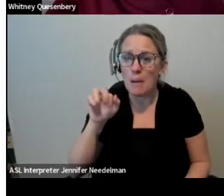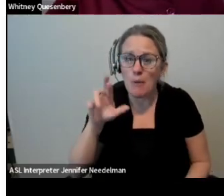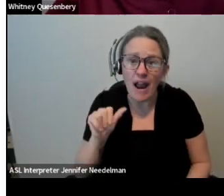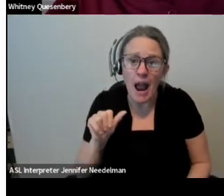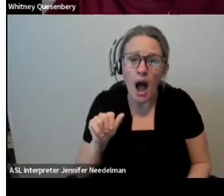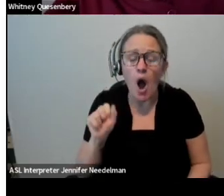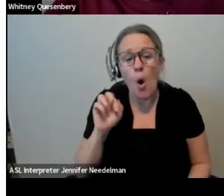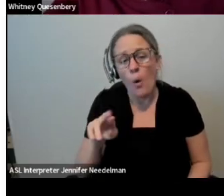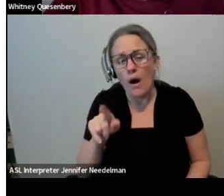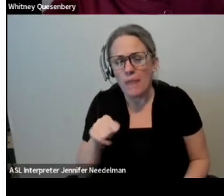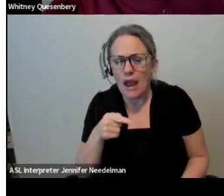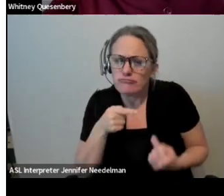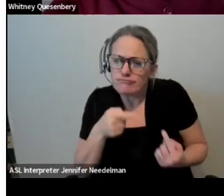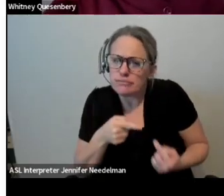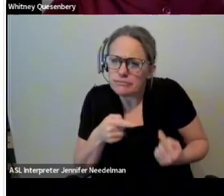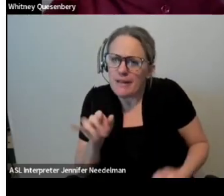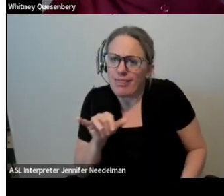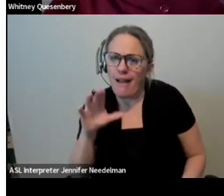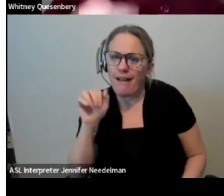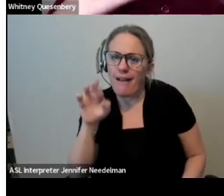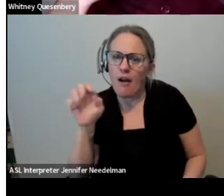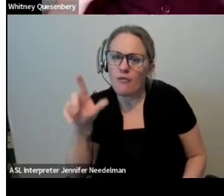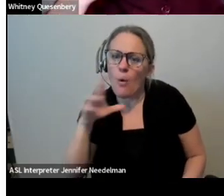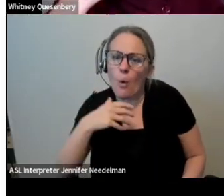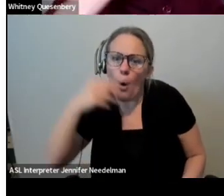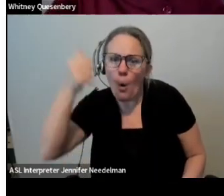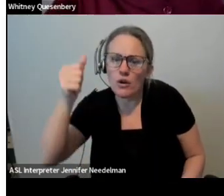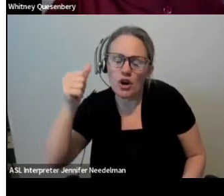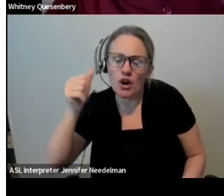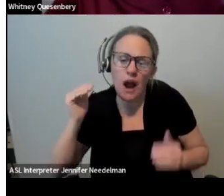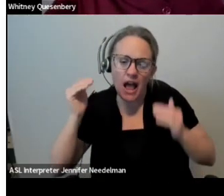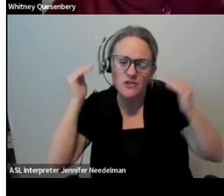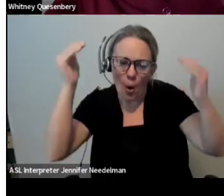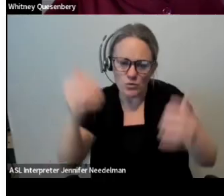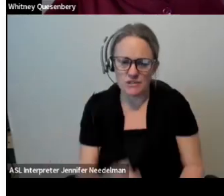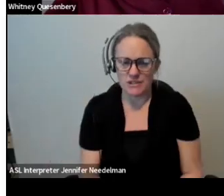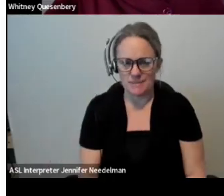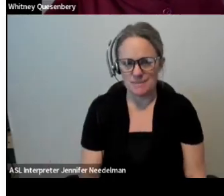Like Carol, the older adult. Now there's a bit of a a a a,